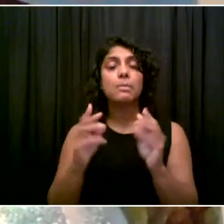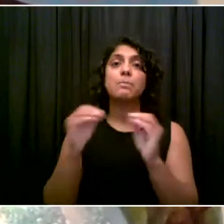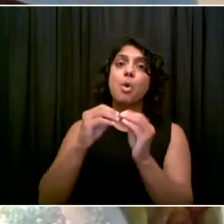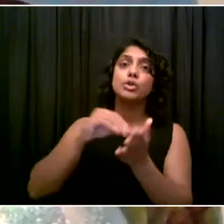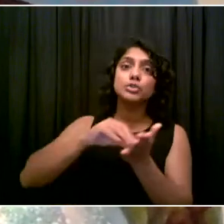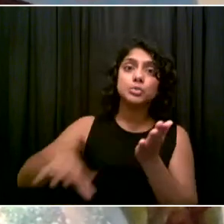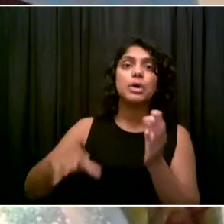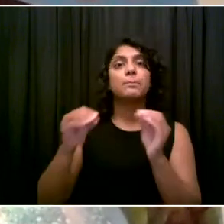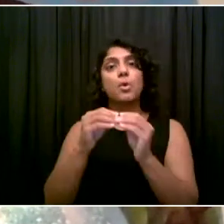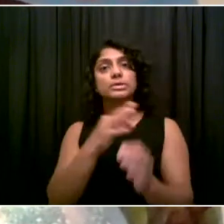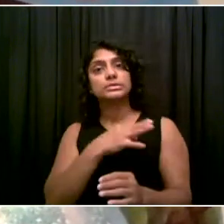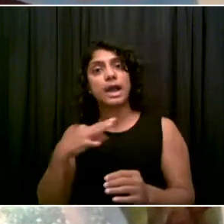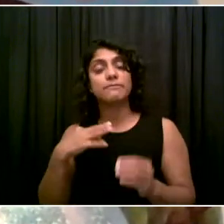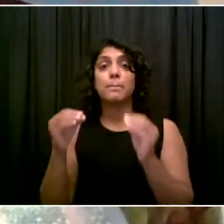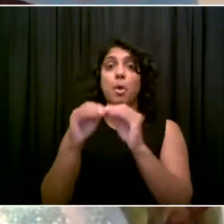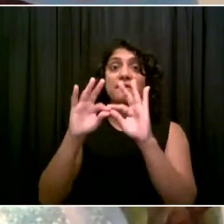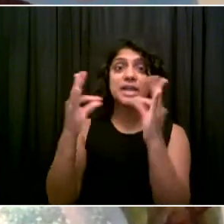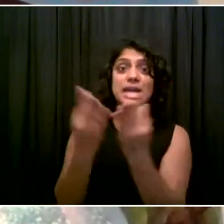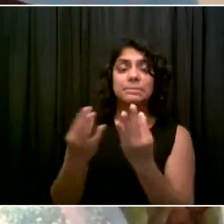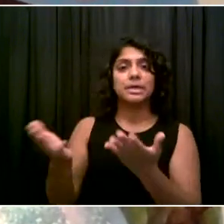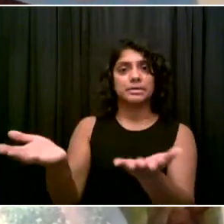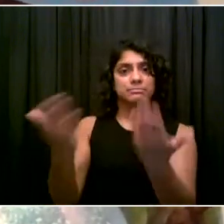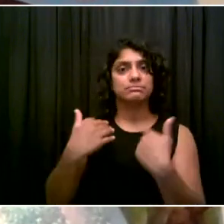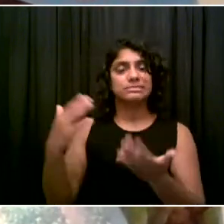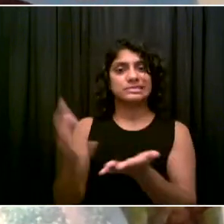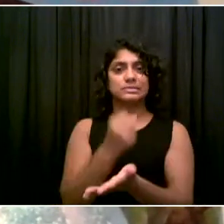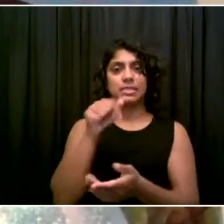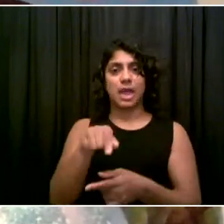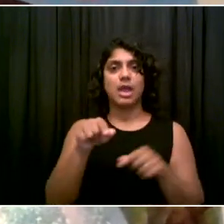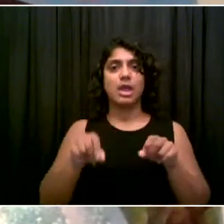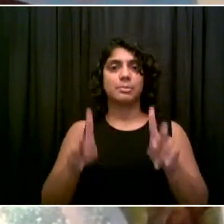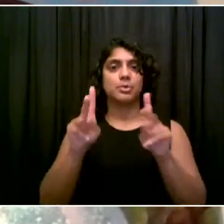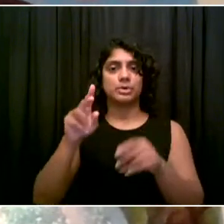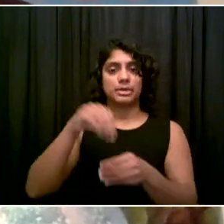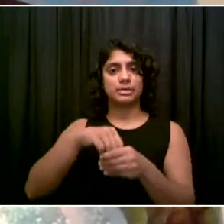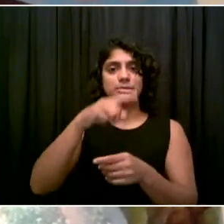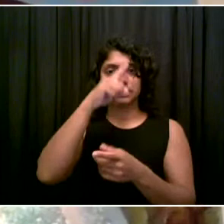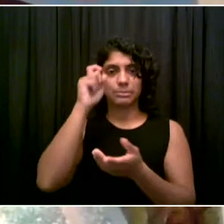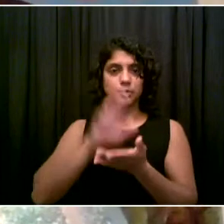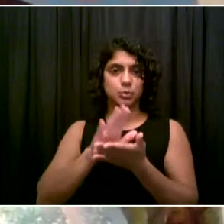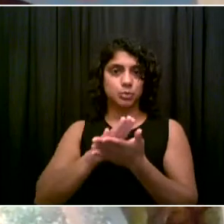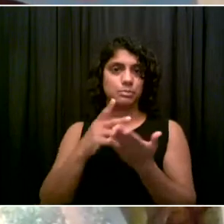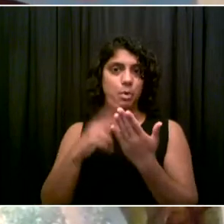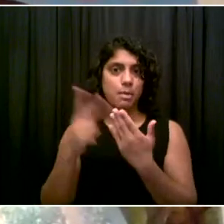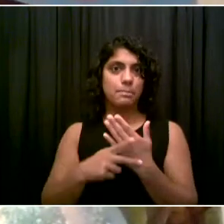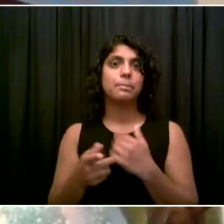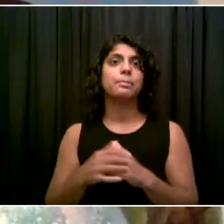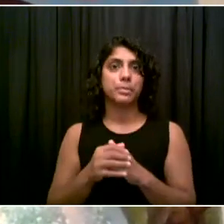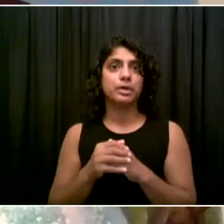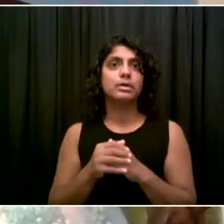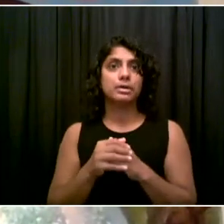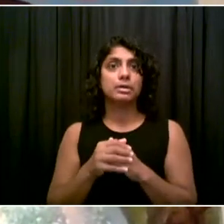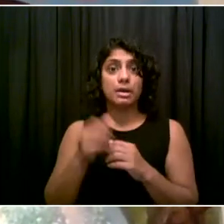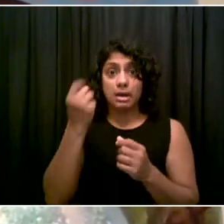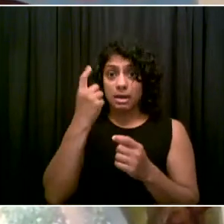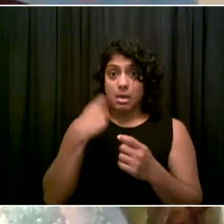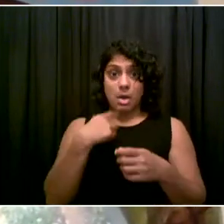BE A PART OF THIS MOMENT WITH R OUD ROABCKA TO SCHOOLS. WE HAVE BEEN WORKING ALL WEEKEND TO MAKE